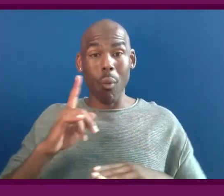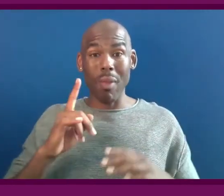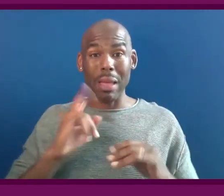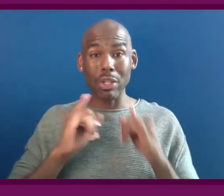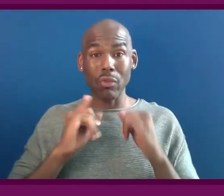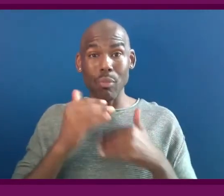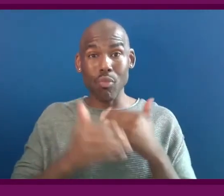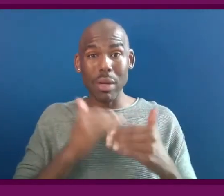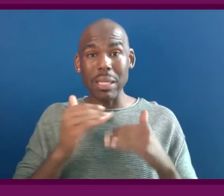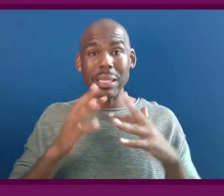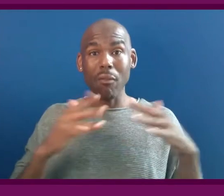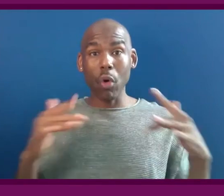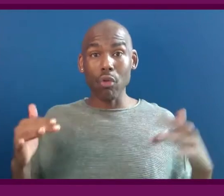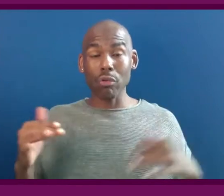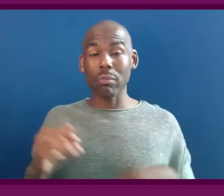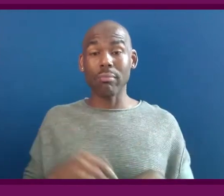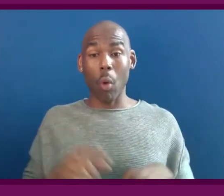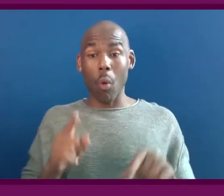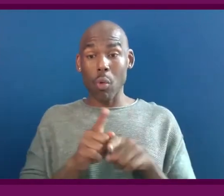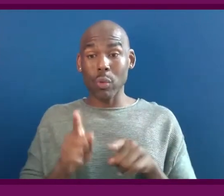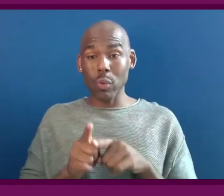I would also pull out the analytics.